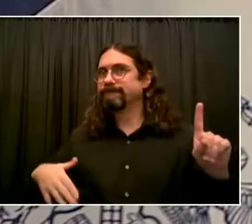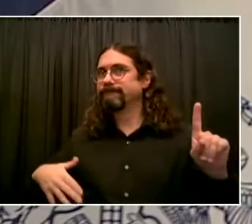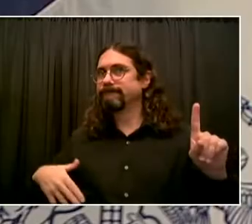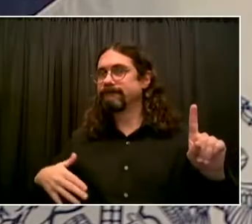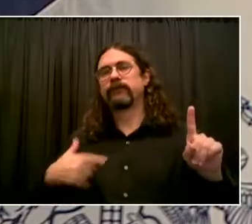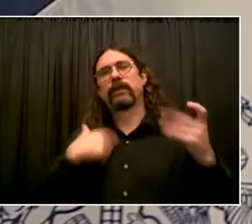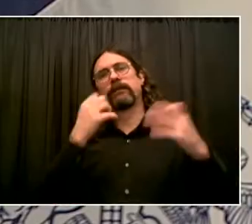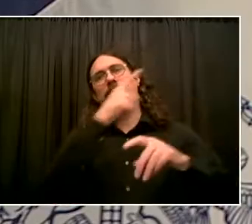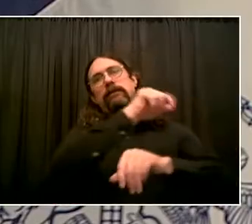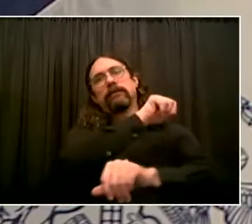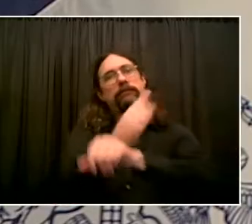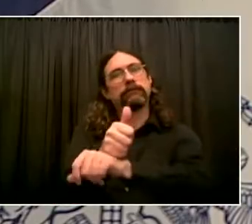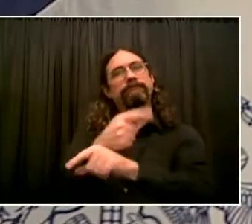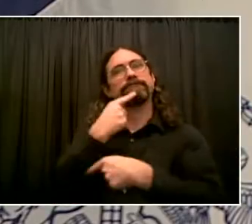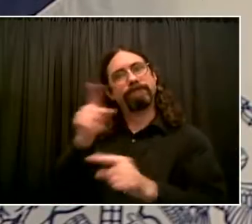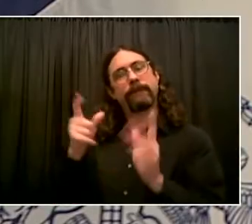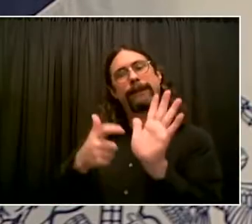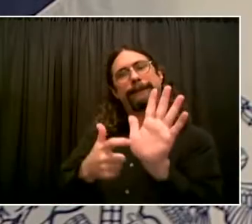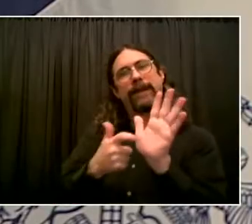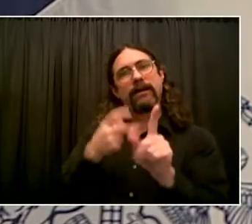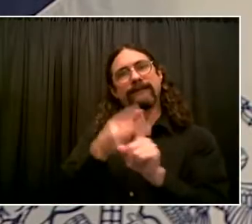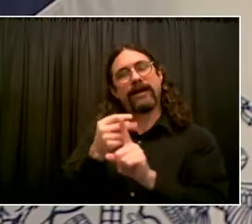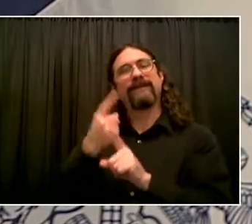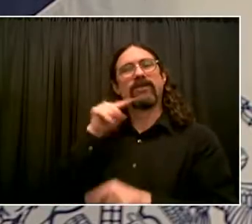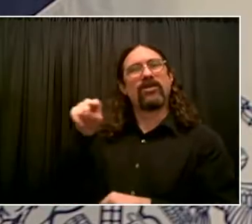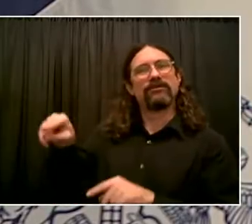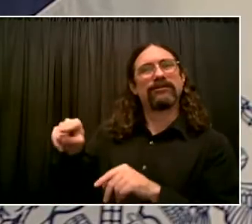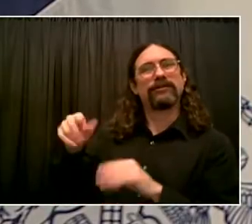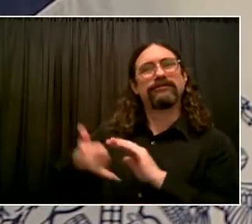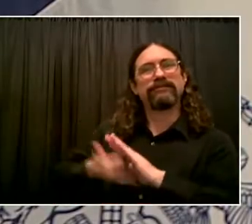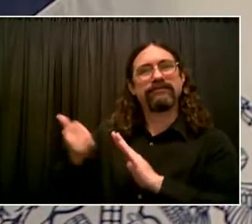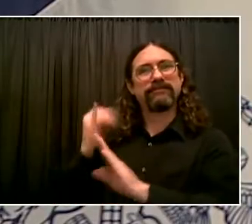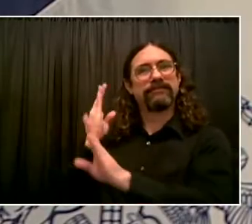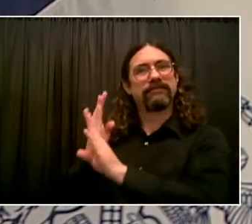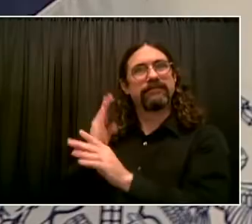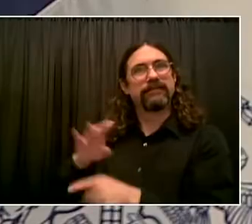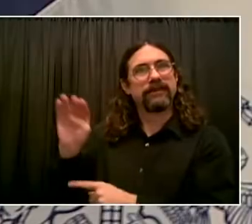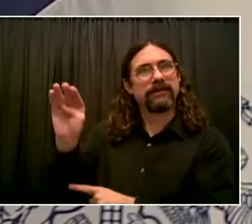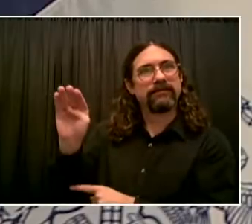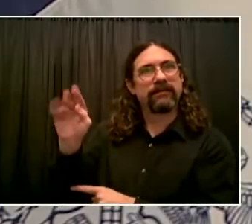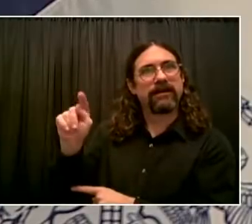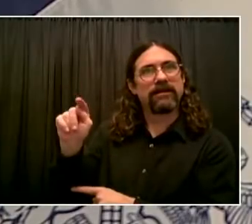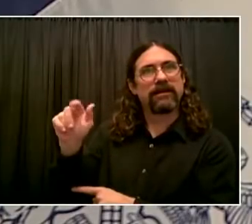WILL HELP NEW YORK CITY. PUT A MANDATE IN PLACE FOR MTA EMPLOYEES. WE DEPEND ON ALL